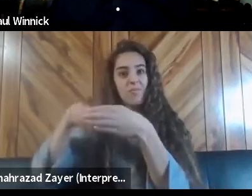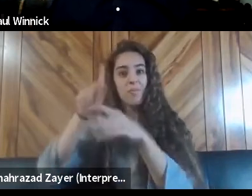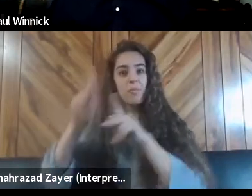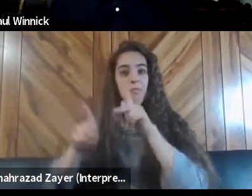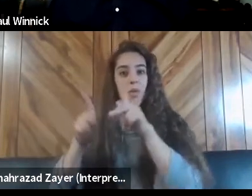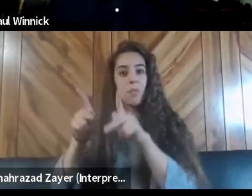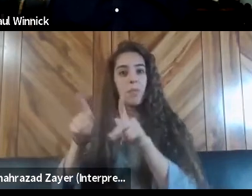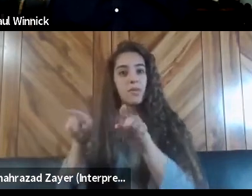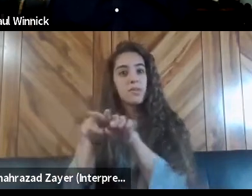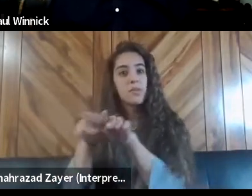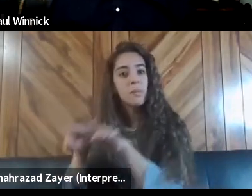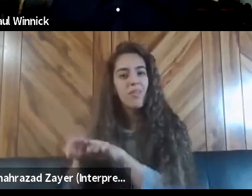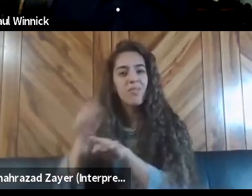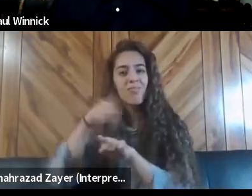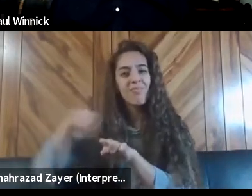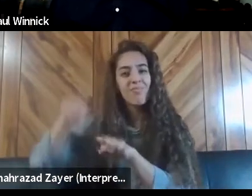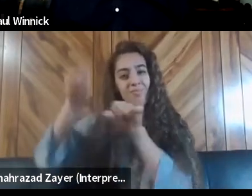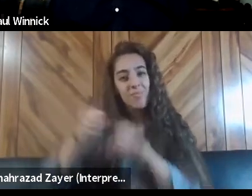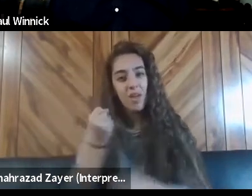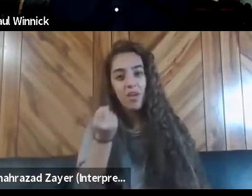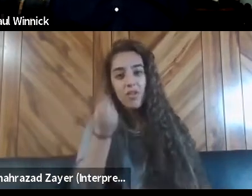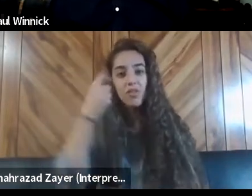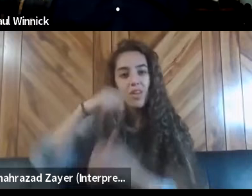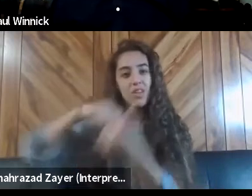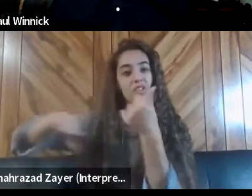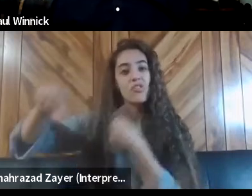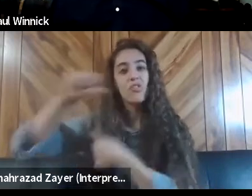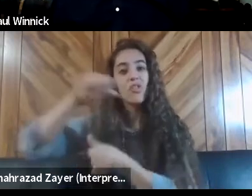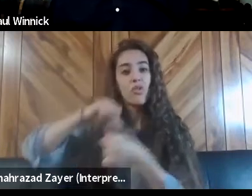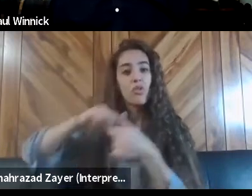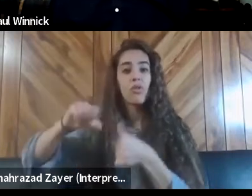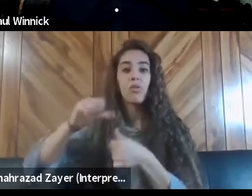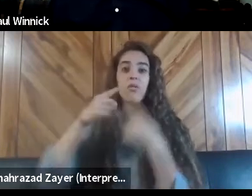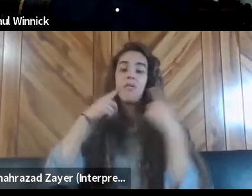could understand each other. And then finally, as an adult, he